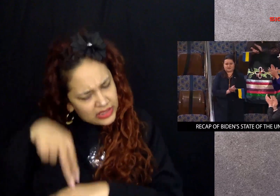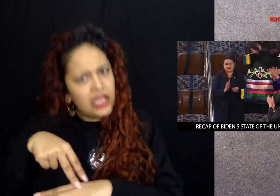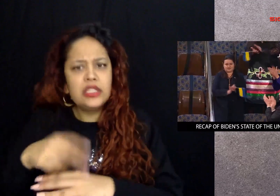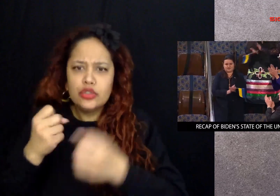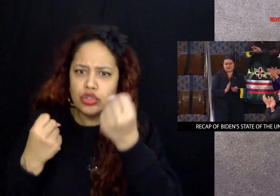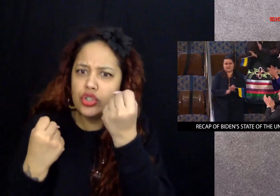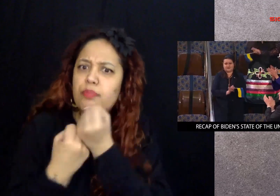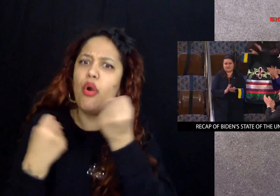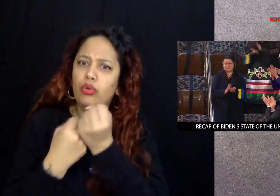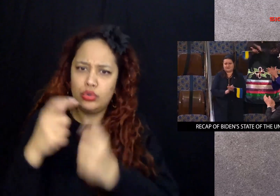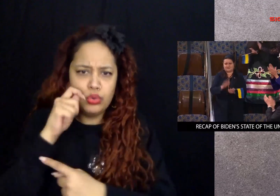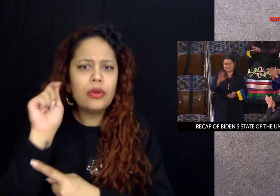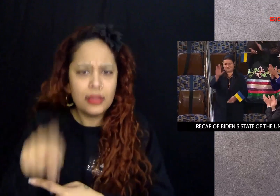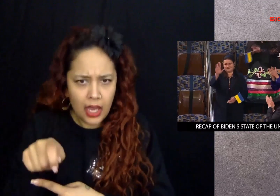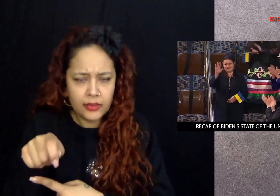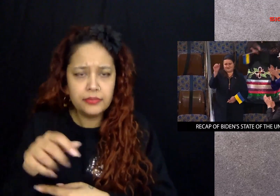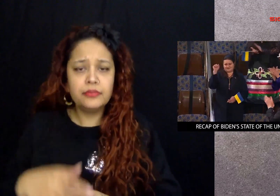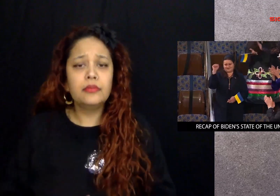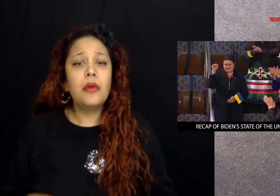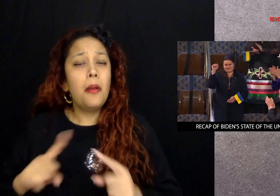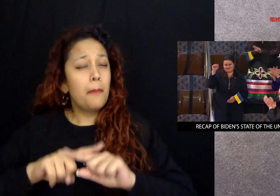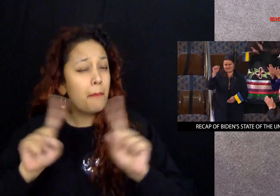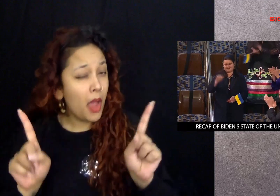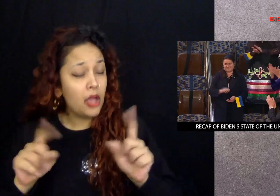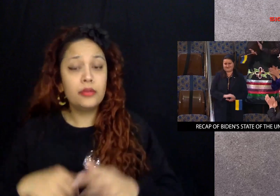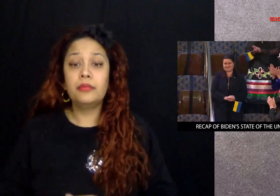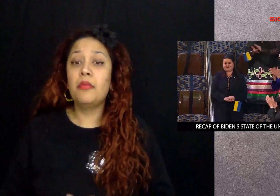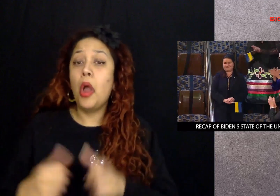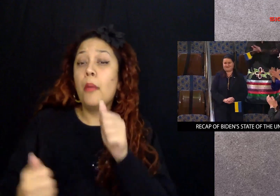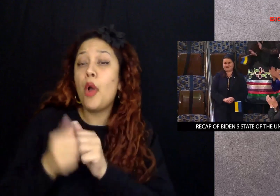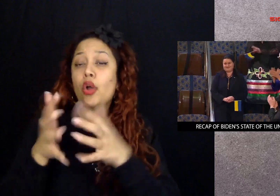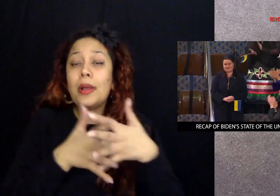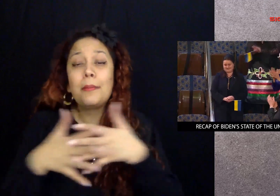an unmistakable message the US is standing in support of Ukraine